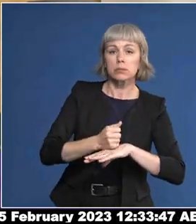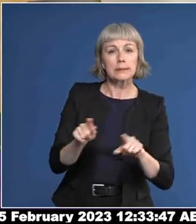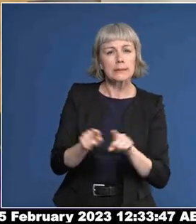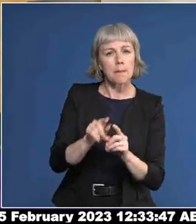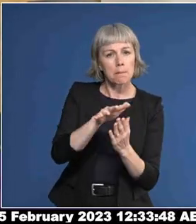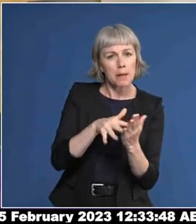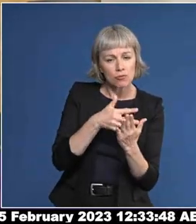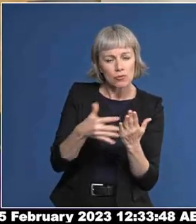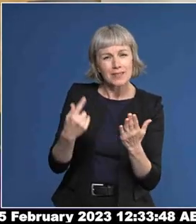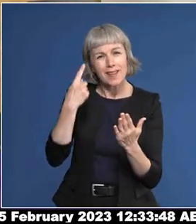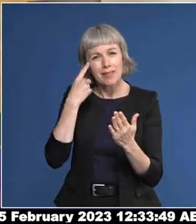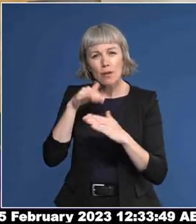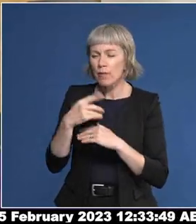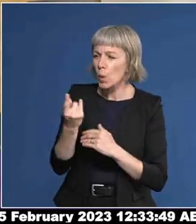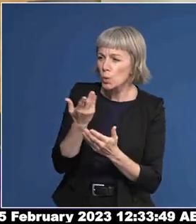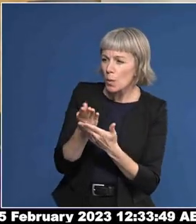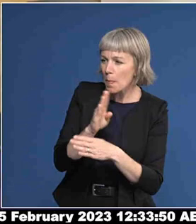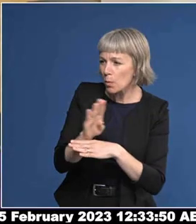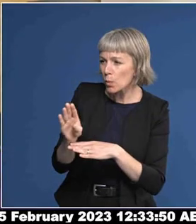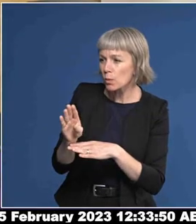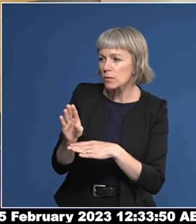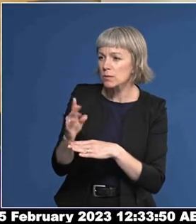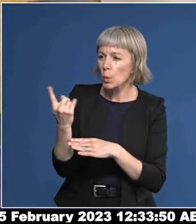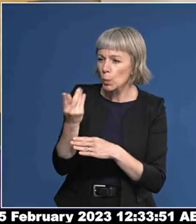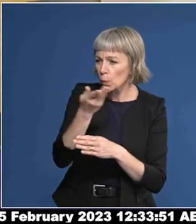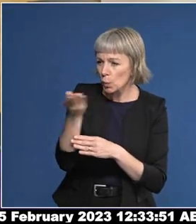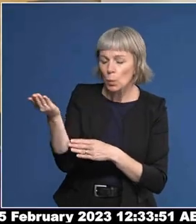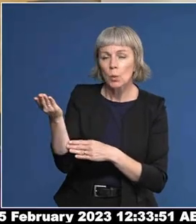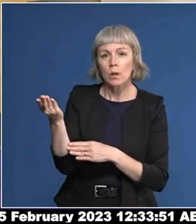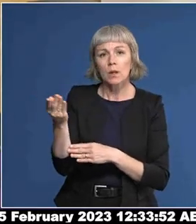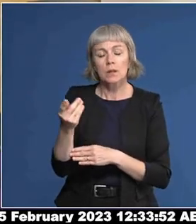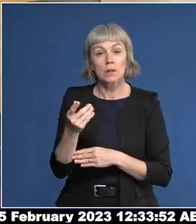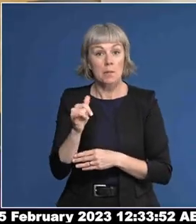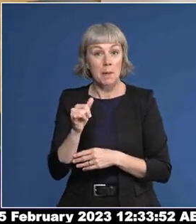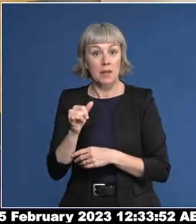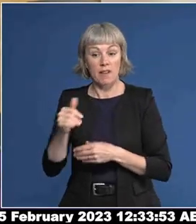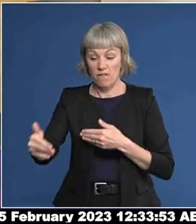And as you've said, it may be fixed terms for directors and whether that would have a